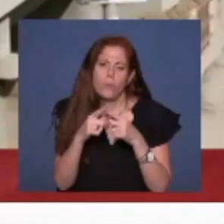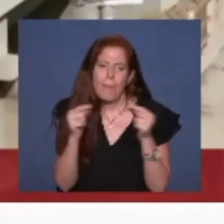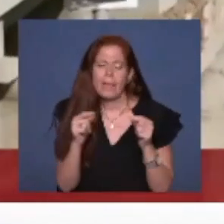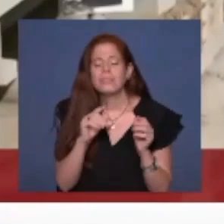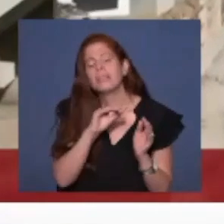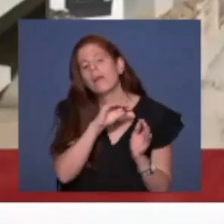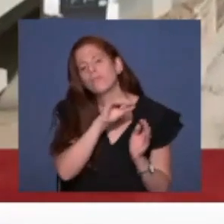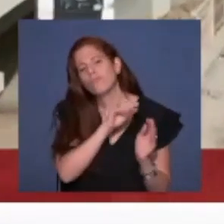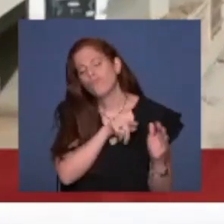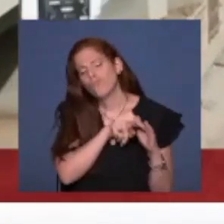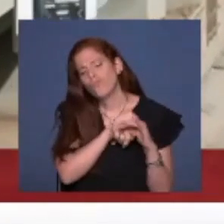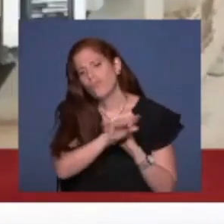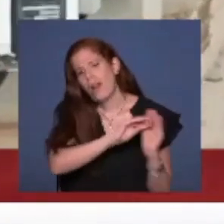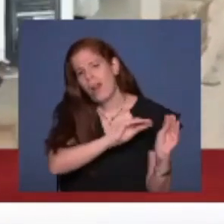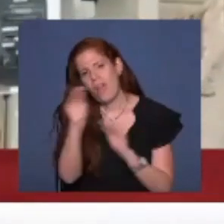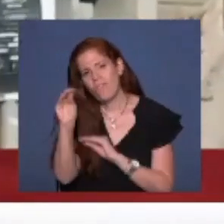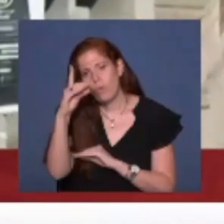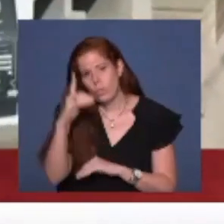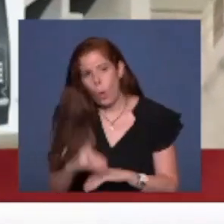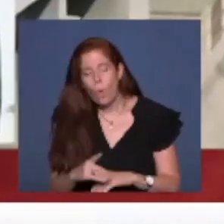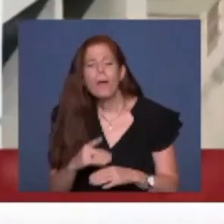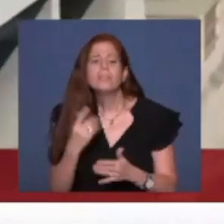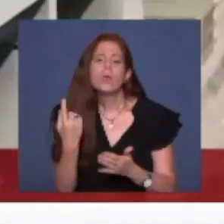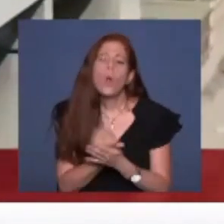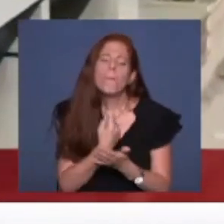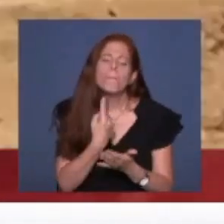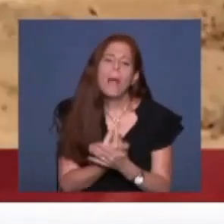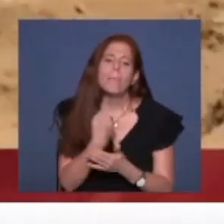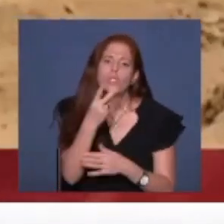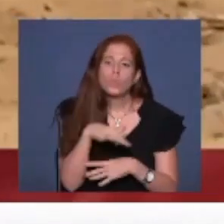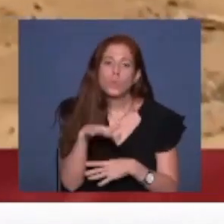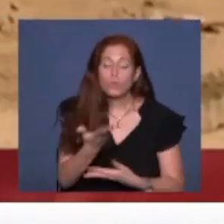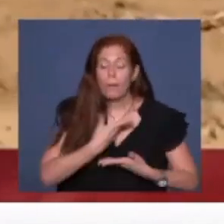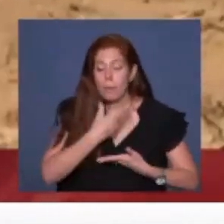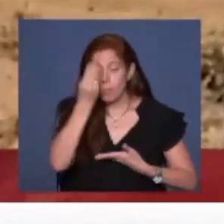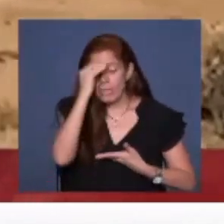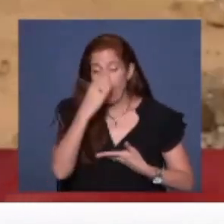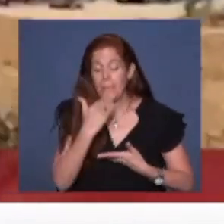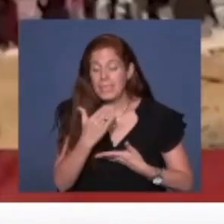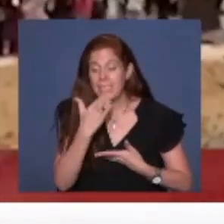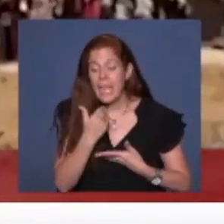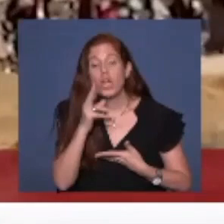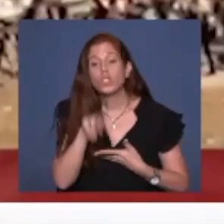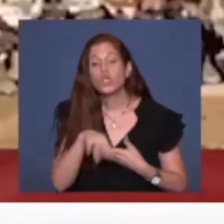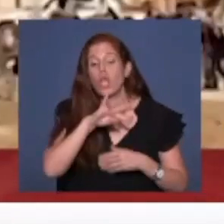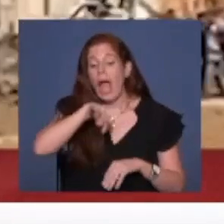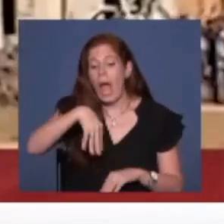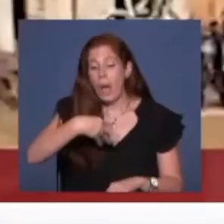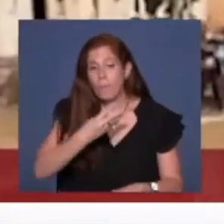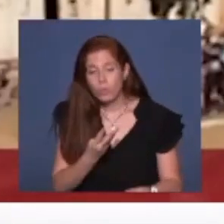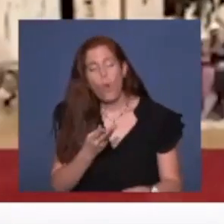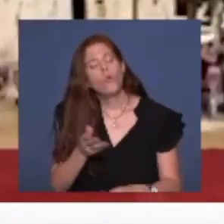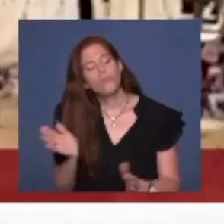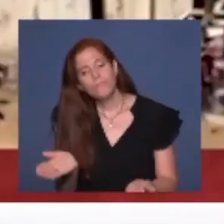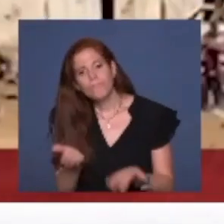from Israel that they have four hours to leave. Go ahead, no one will hurt you. Yes. It's a difficult psychological game.